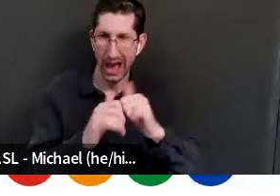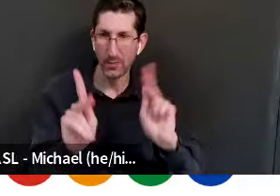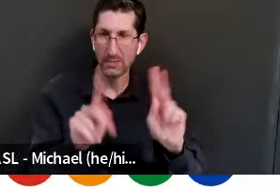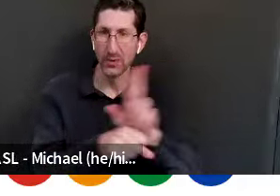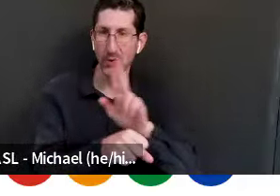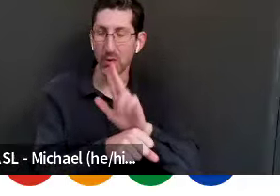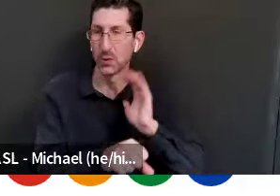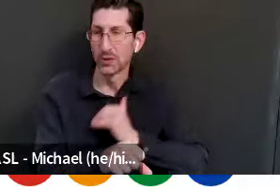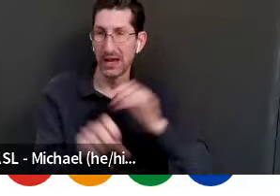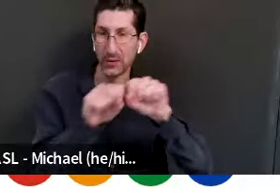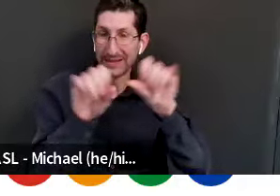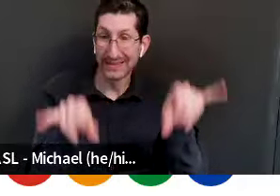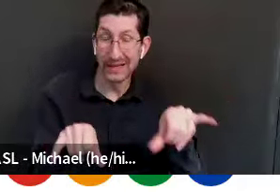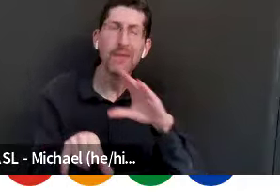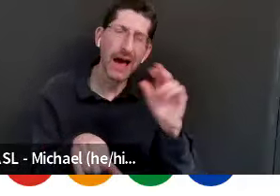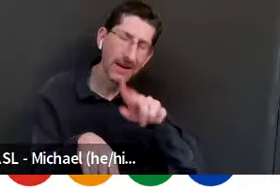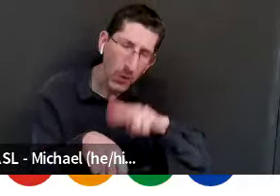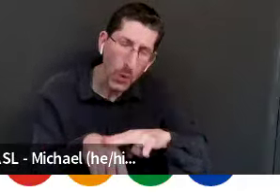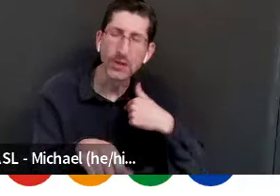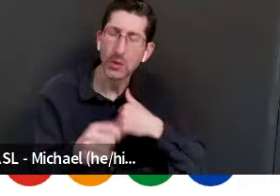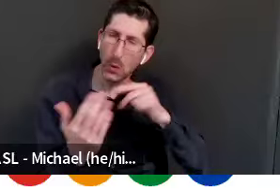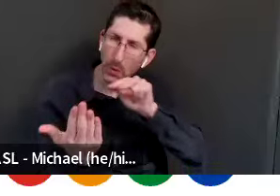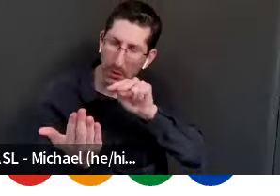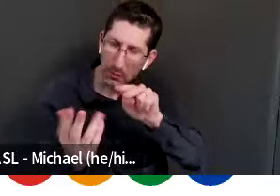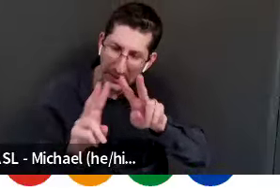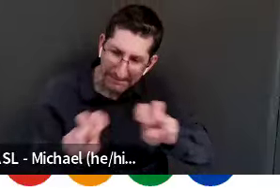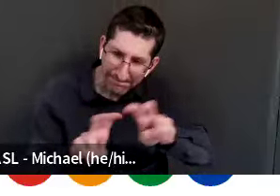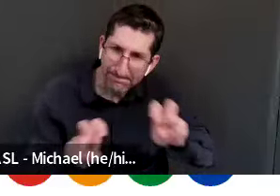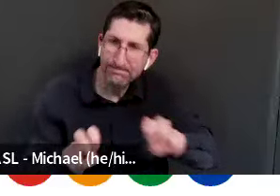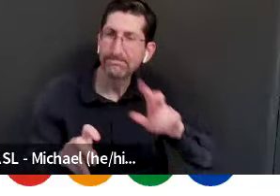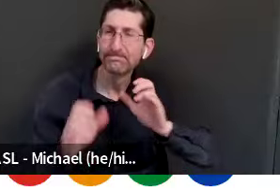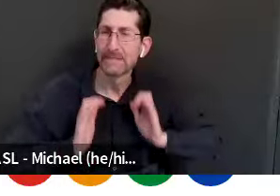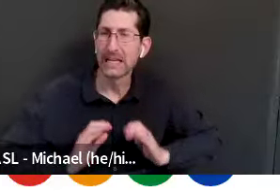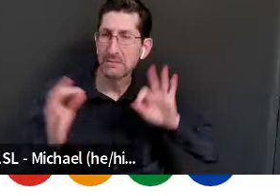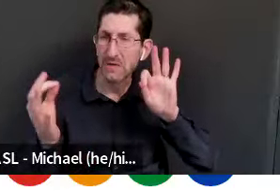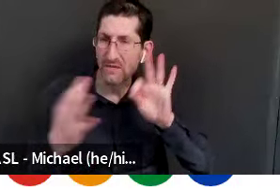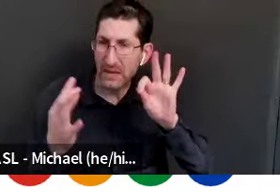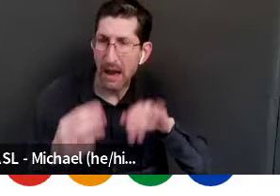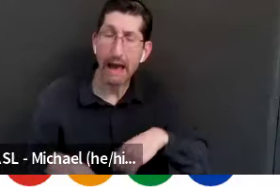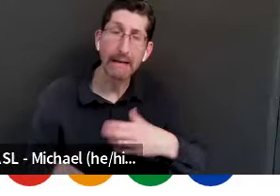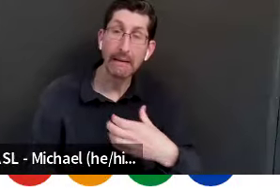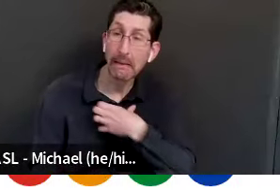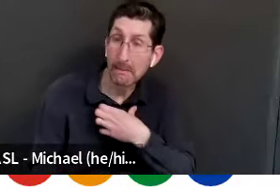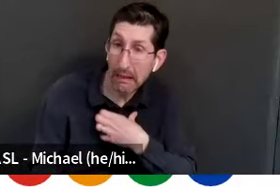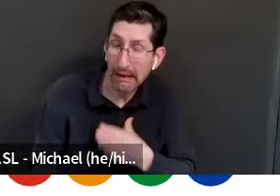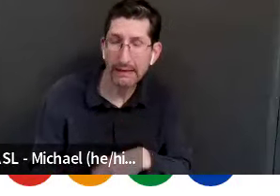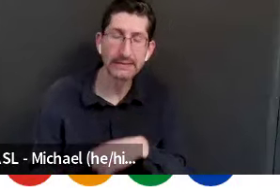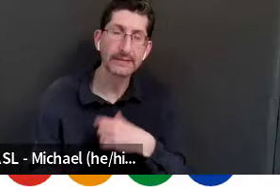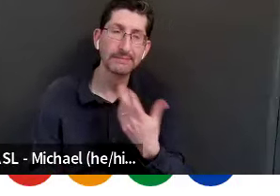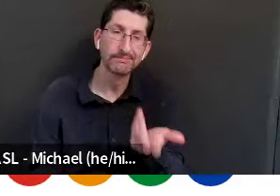WHOLE SYSTEM IS PERFORMING, TOO. AND ALWAYS, CONTINUING TO LOOK AT THE QUESTION OF CUSTOMER FEEDBACK,